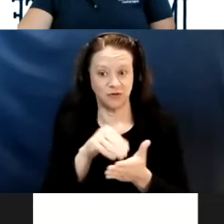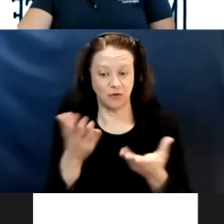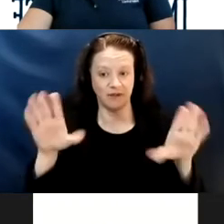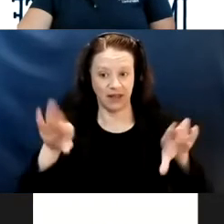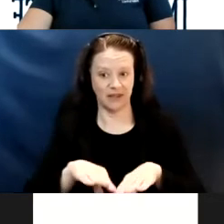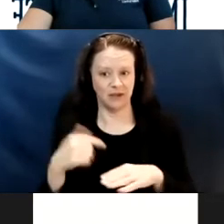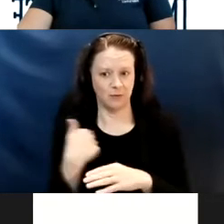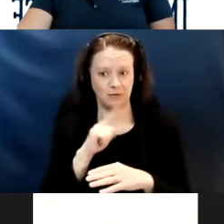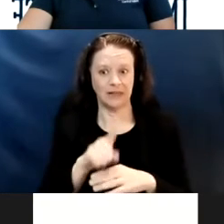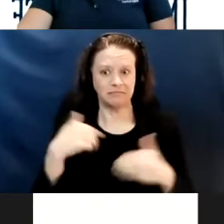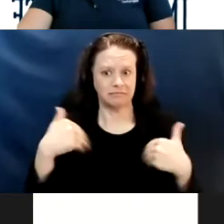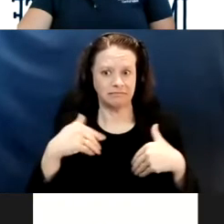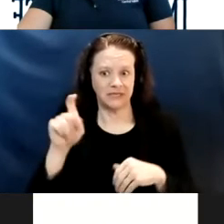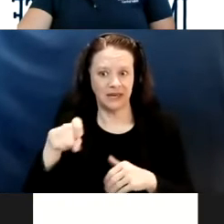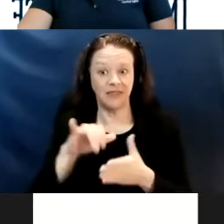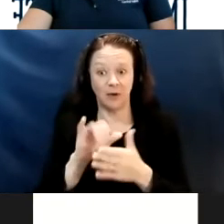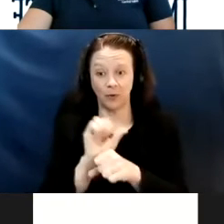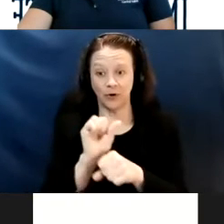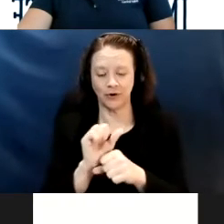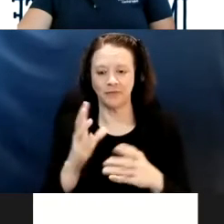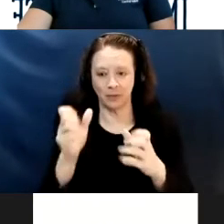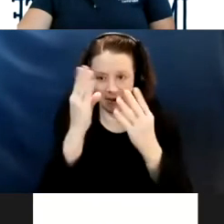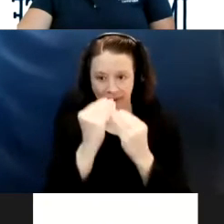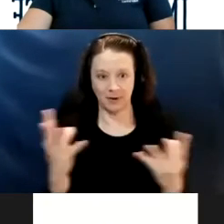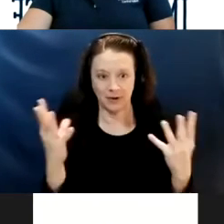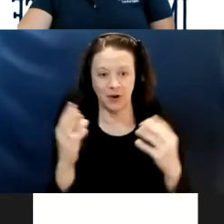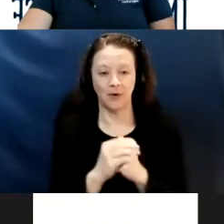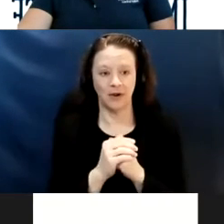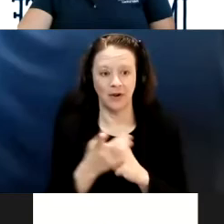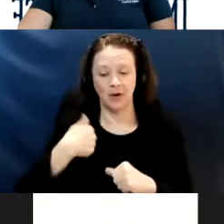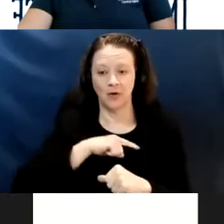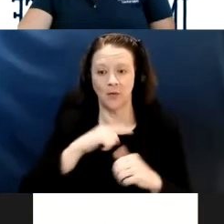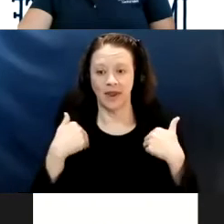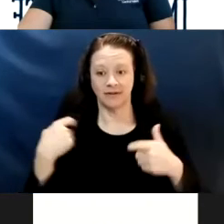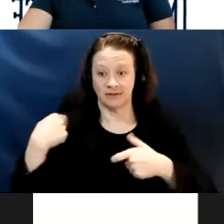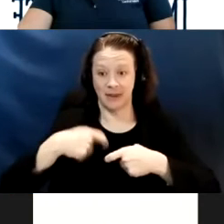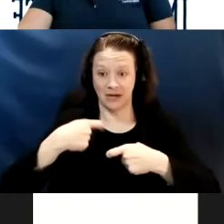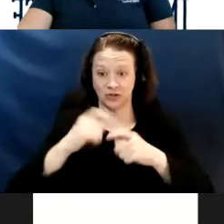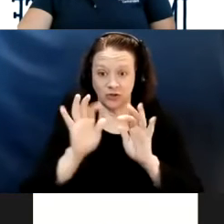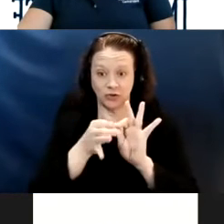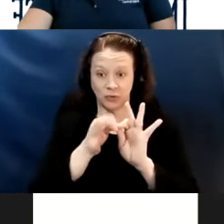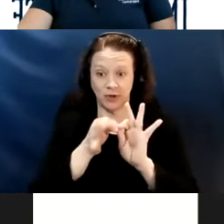I just wanted to let people know that we have Spanish interpretation